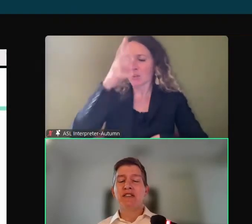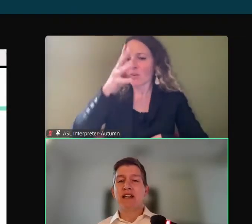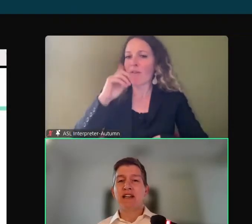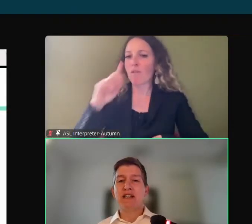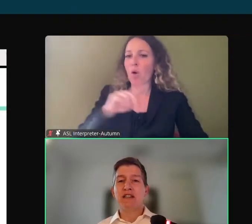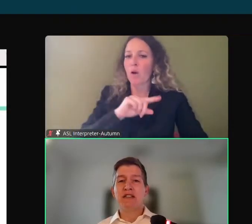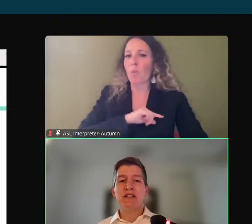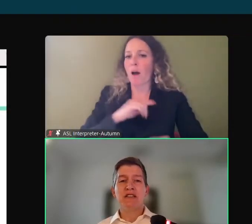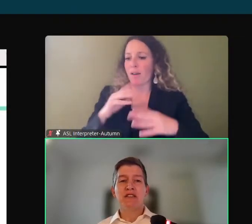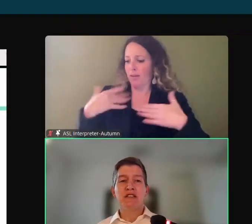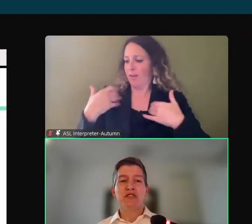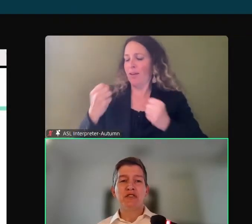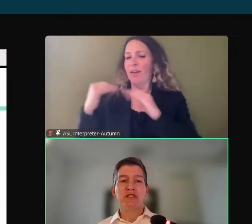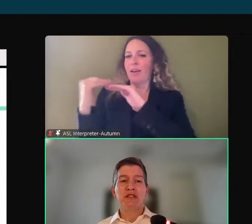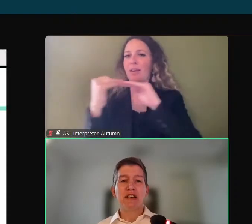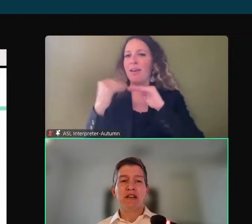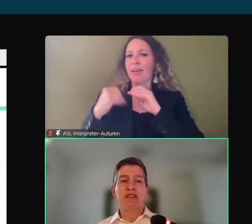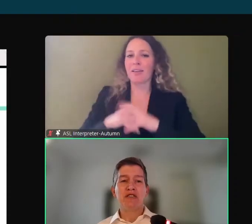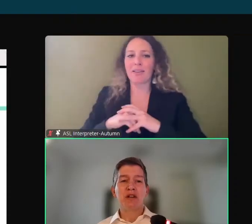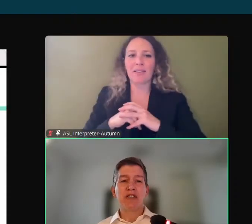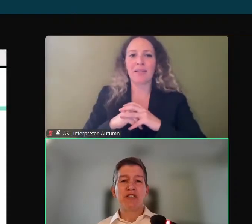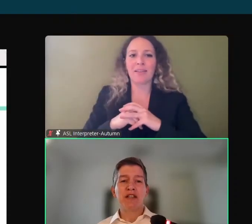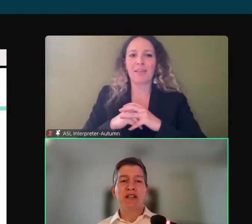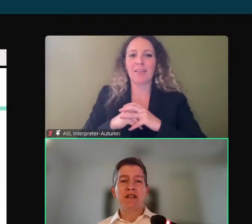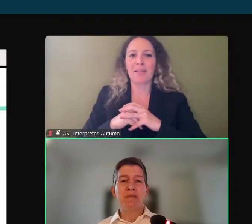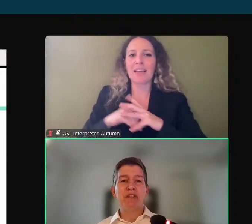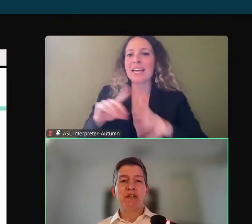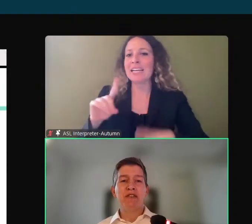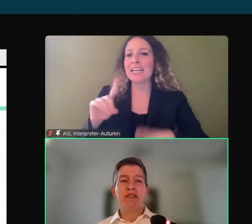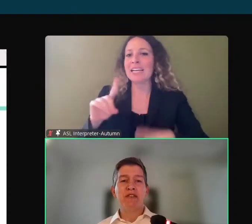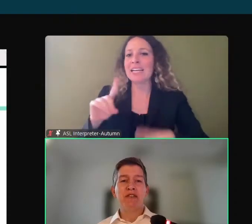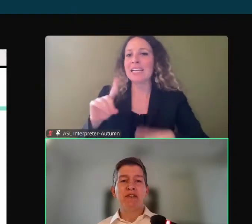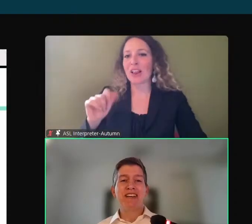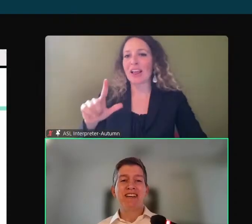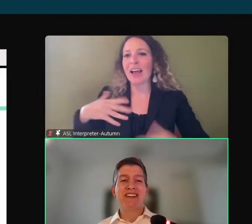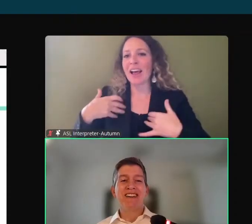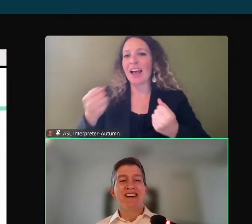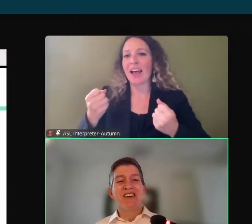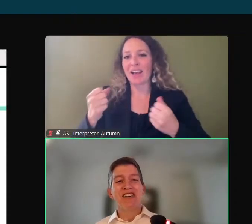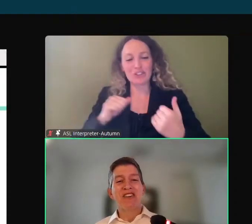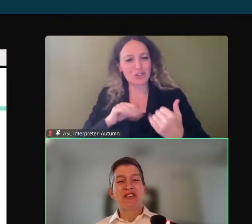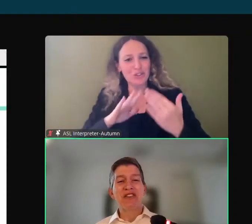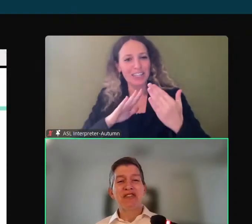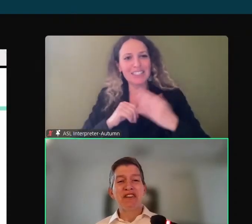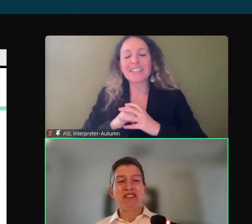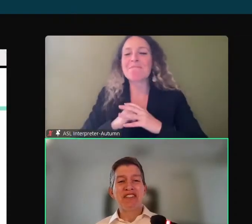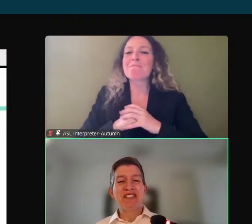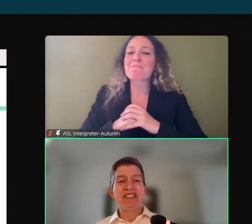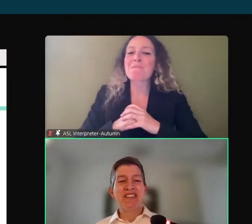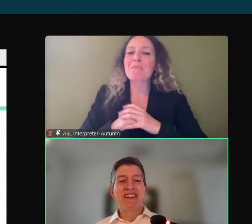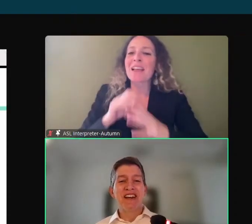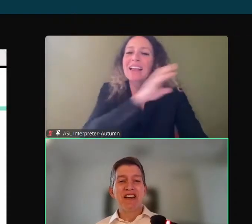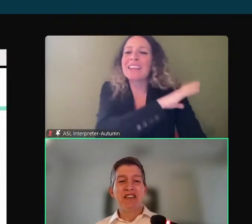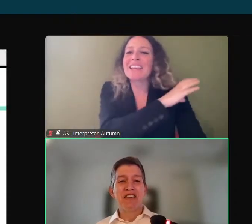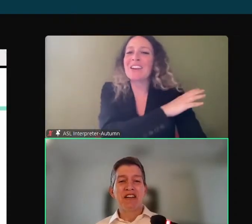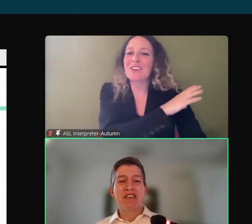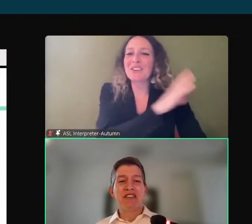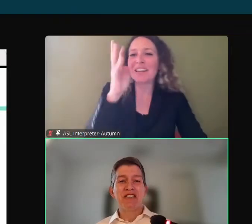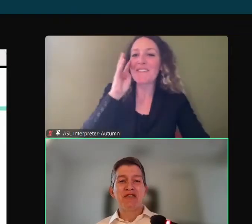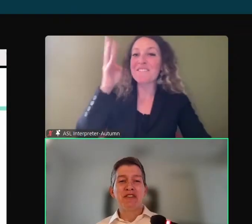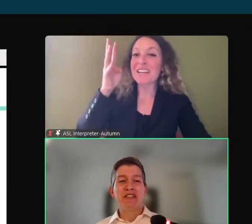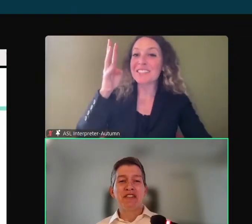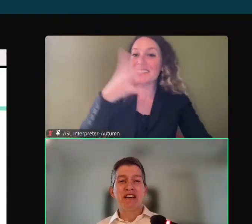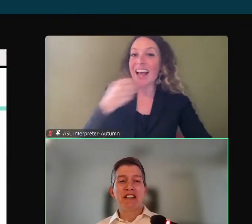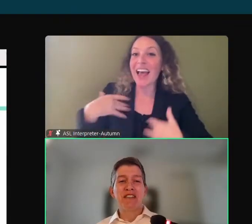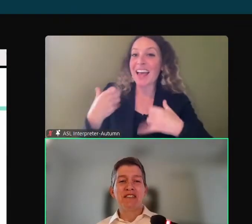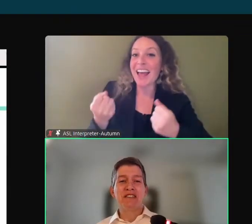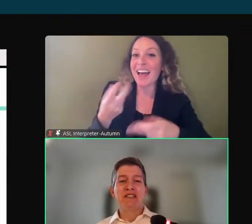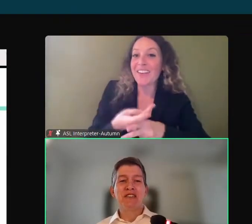telehealth, digital health strategy, clinical innovations, and healthcare delivery science.